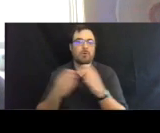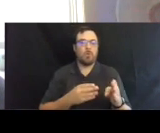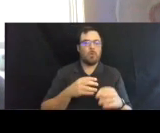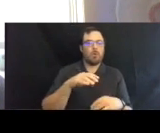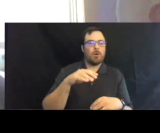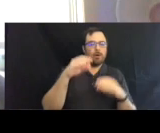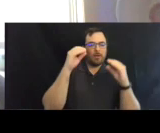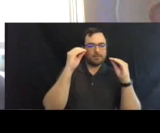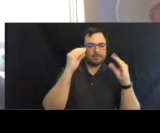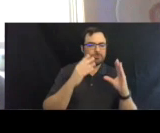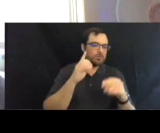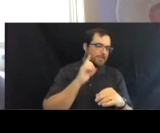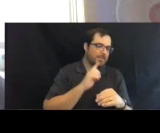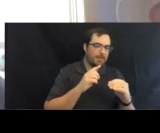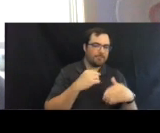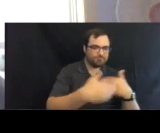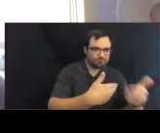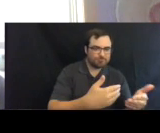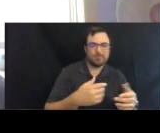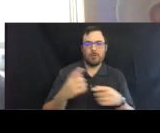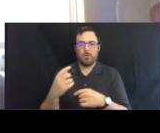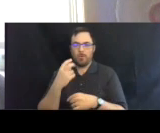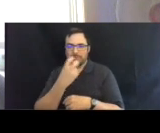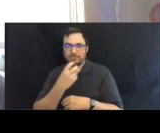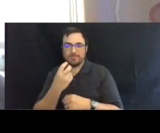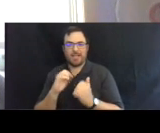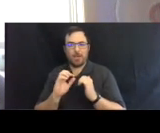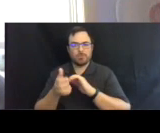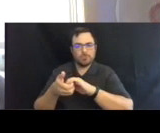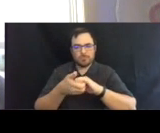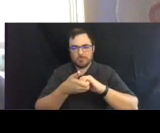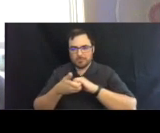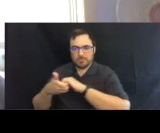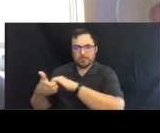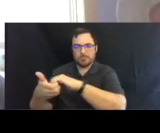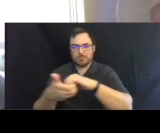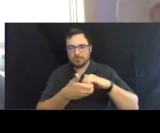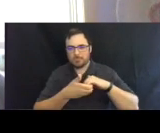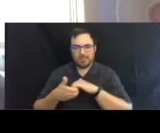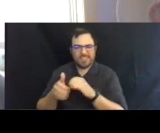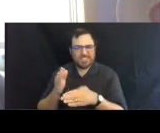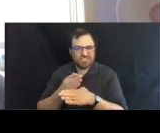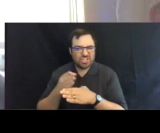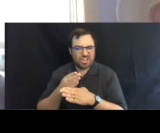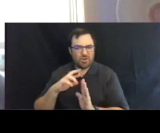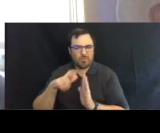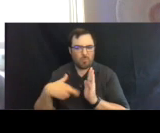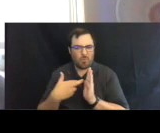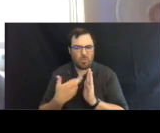speech therapists? You know kind of that co-planning, co-serving, shared role a little bit? So it's a little bit of a tangent but